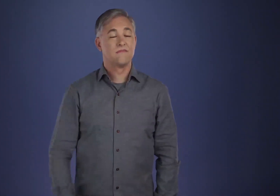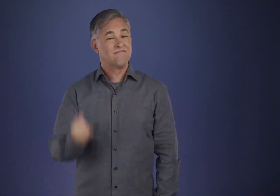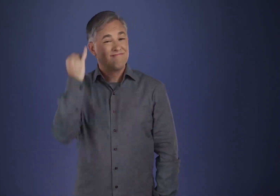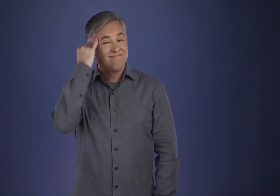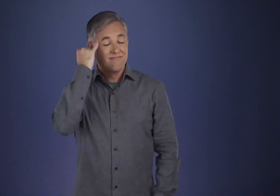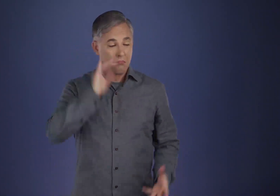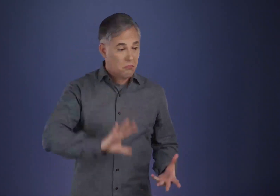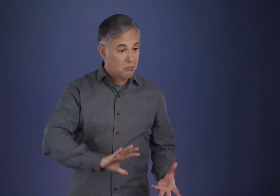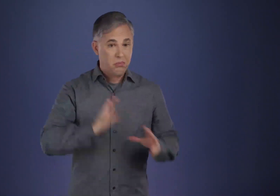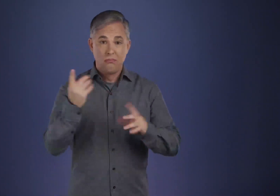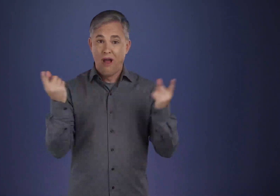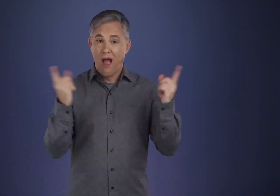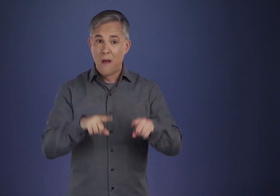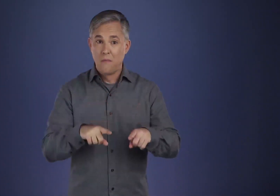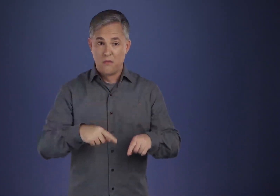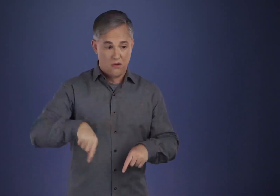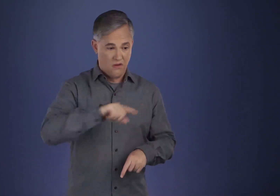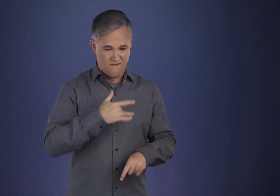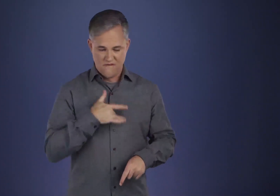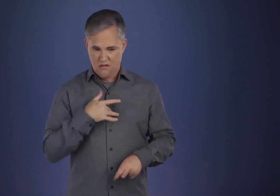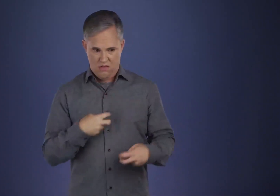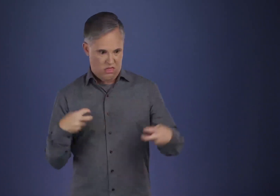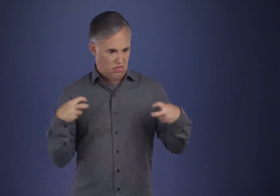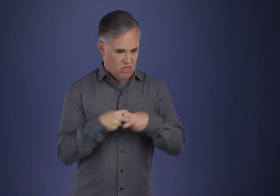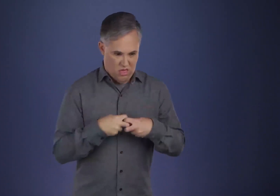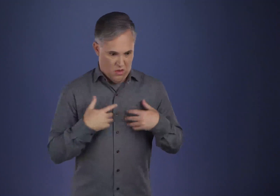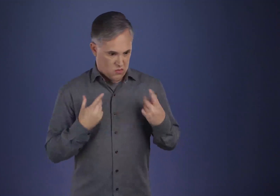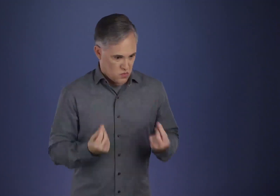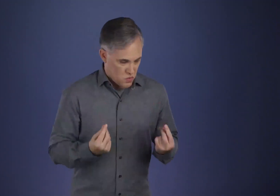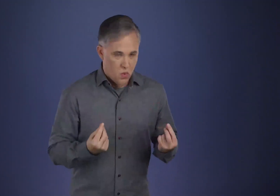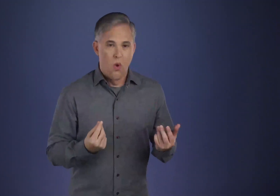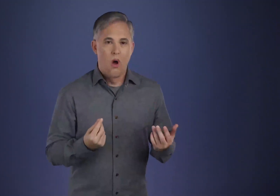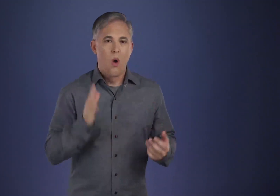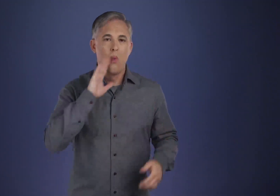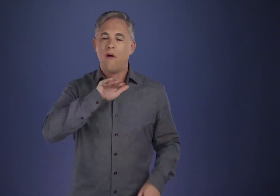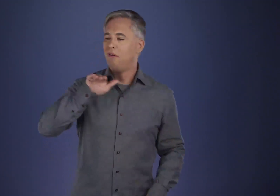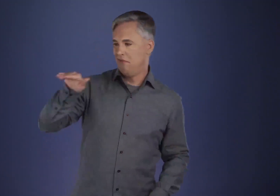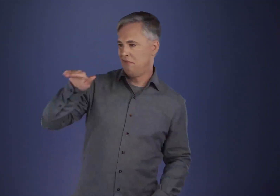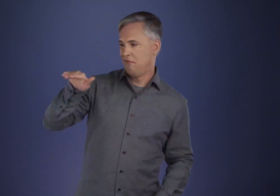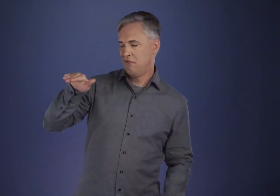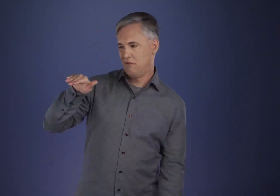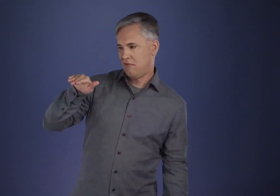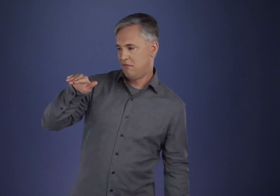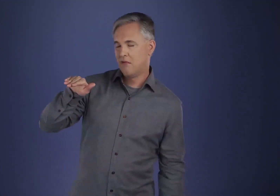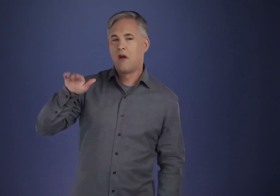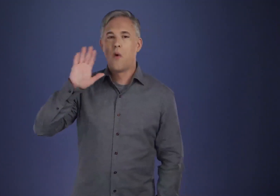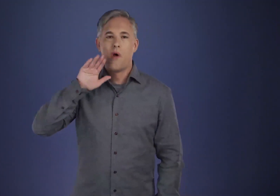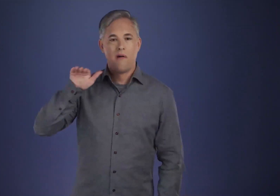Theirs is the quiet opinion, the sure knowledge and humble example that resolve a crisis.